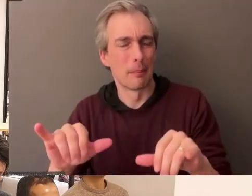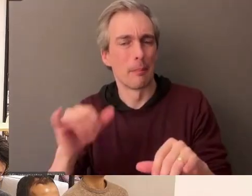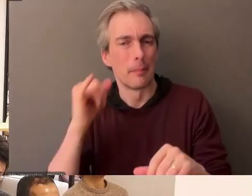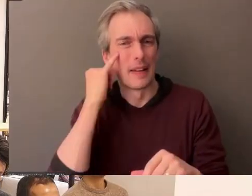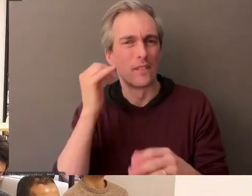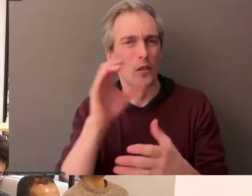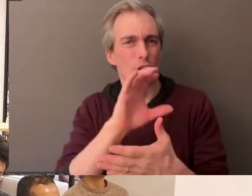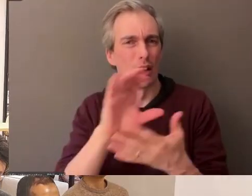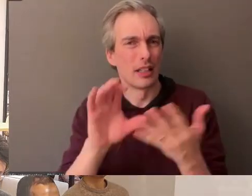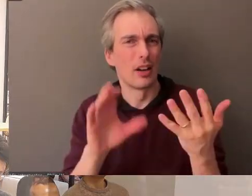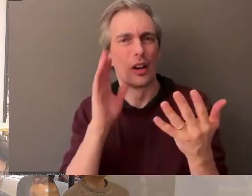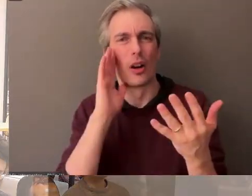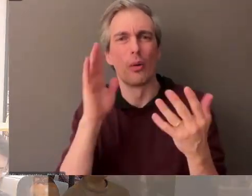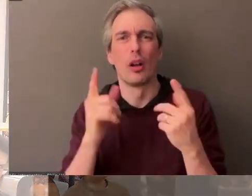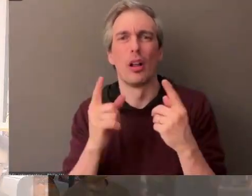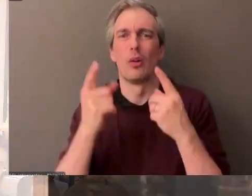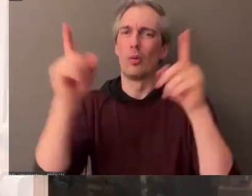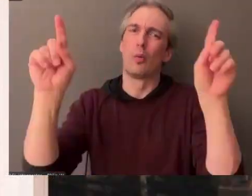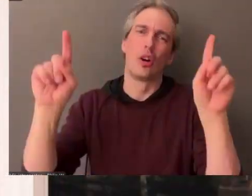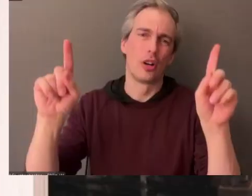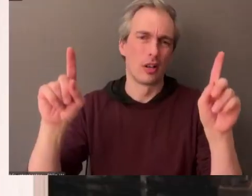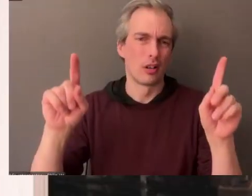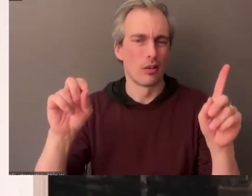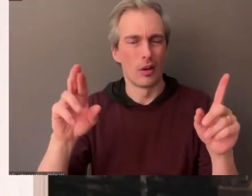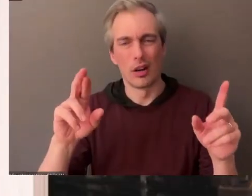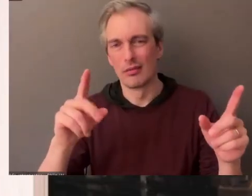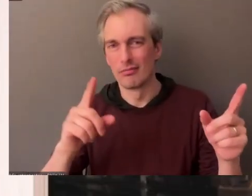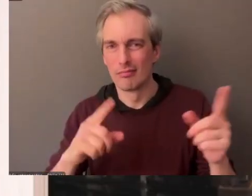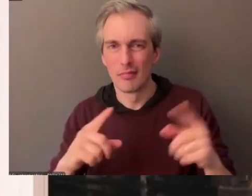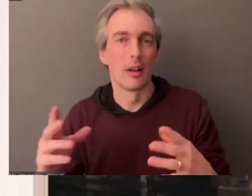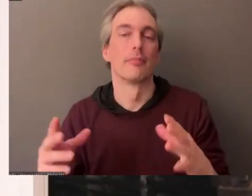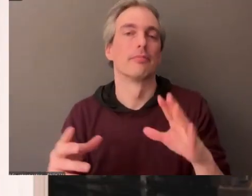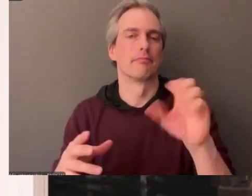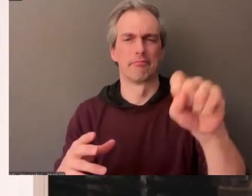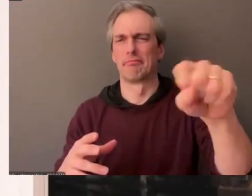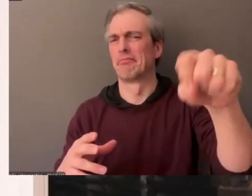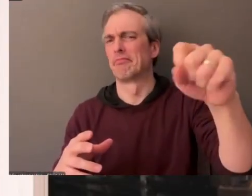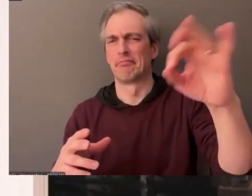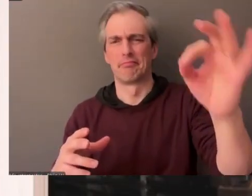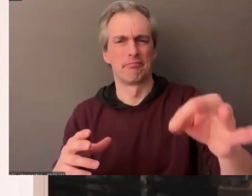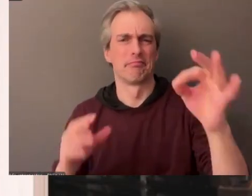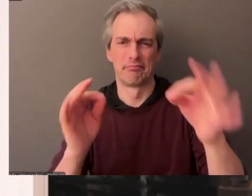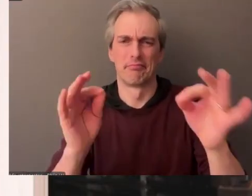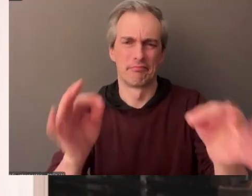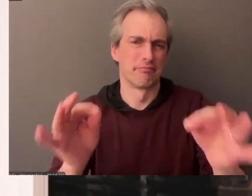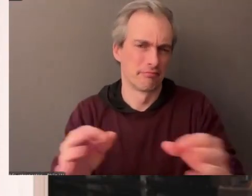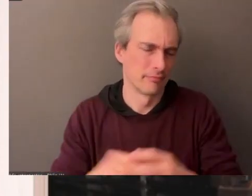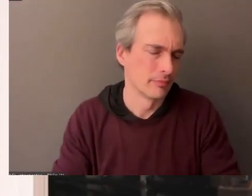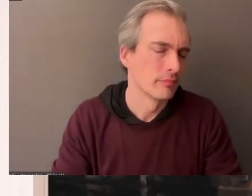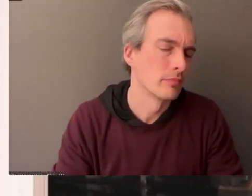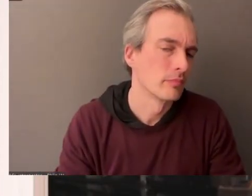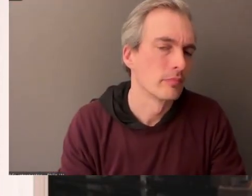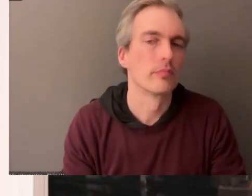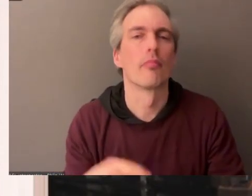Oh, absolutely. So I have both used this acceptance criteria model for building out whole